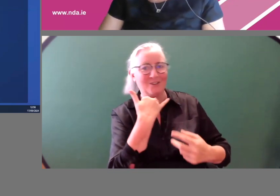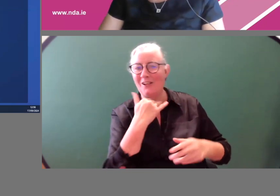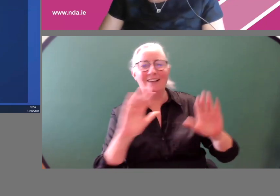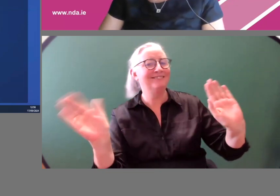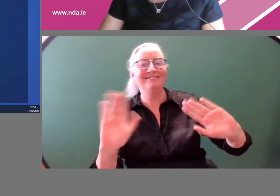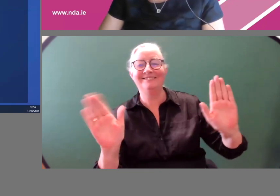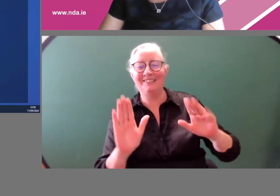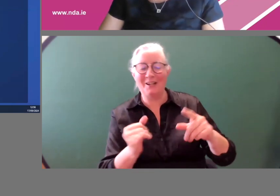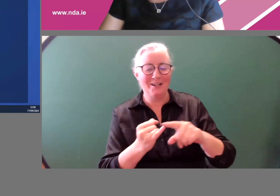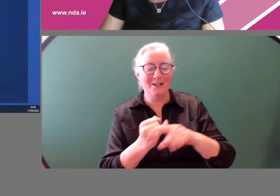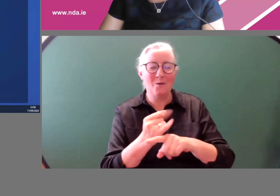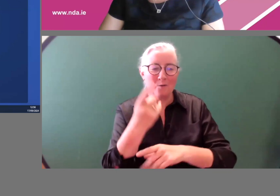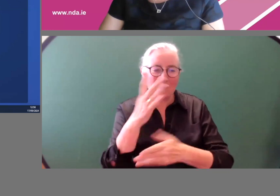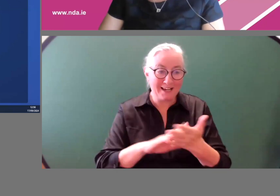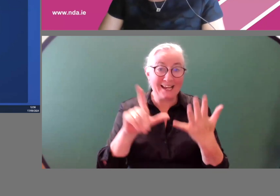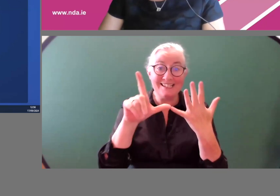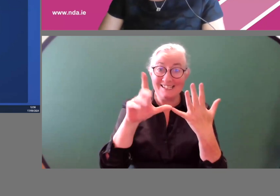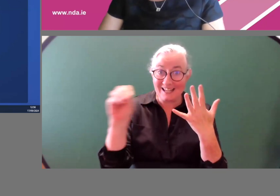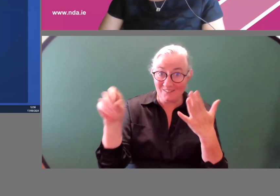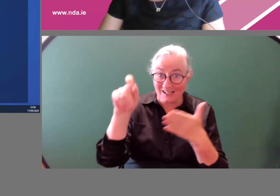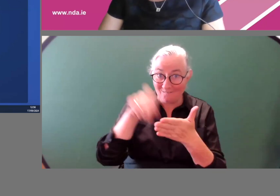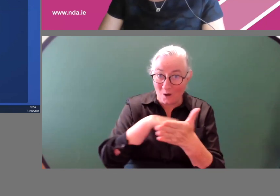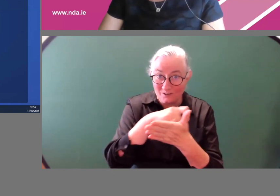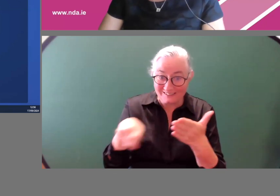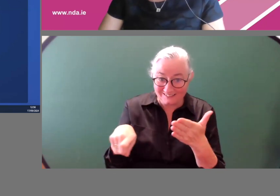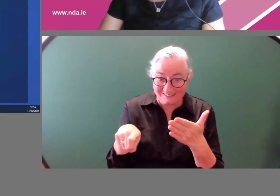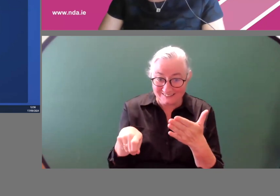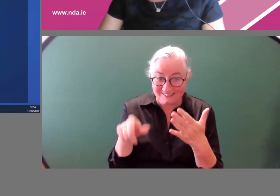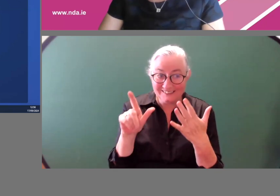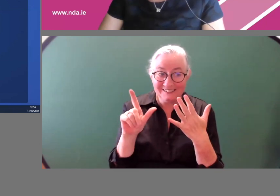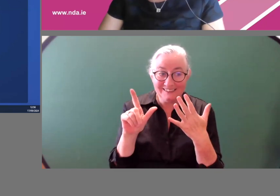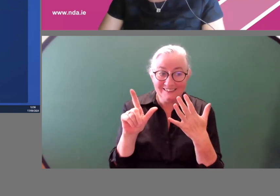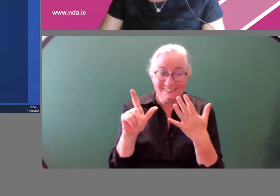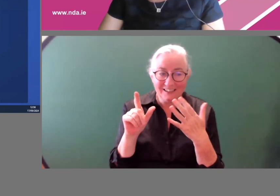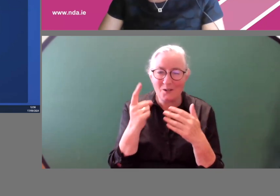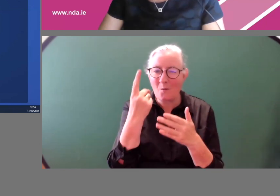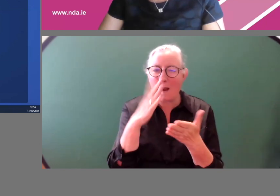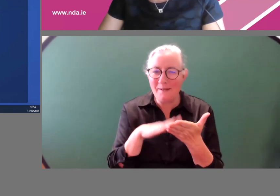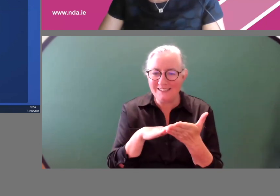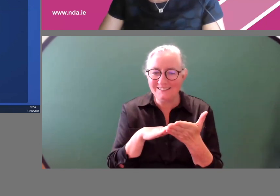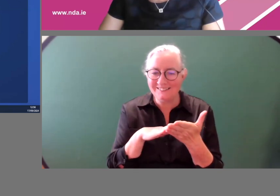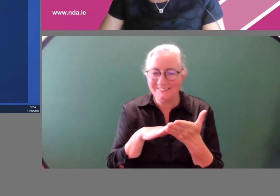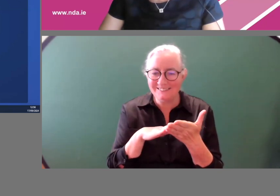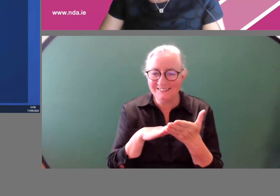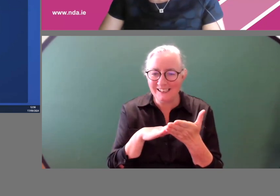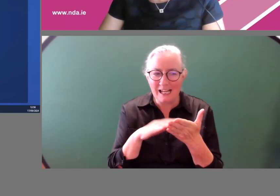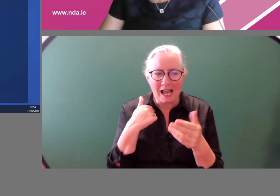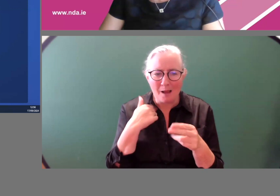we have 70 votes. I will give another minute just to see. I am not sure how many people.